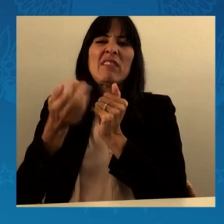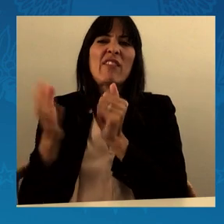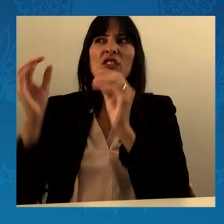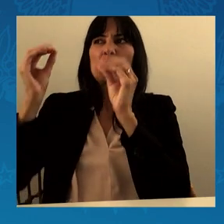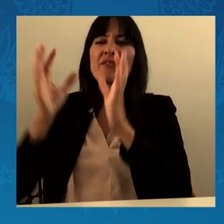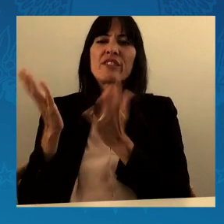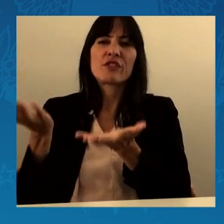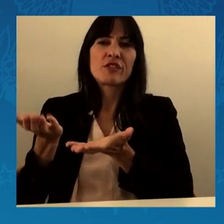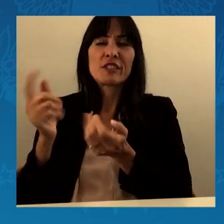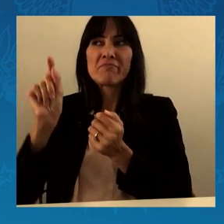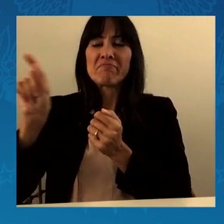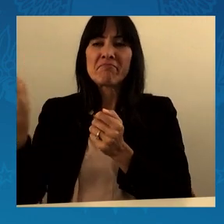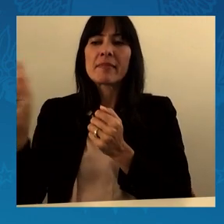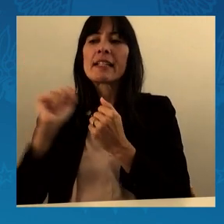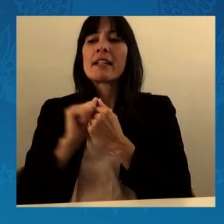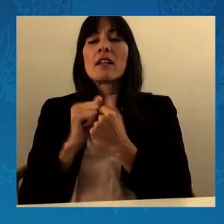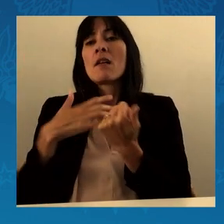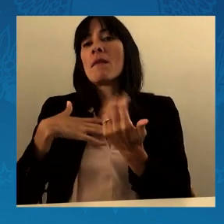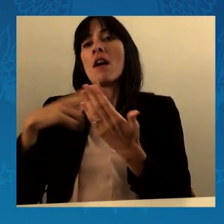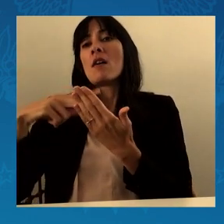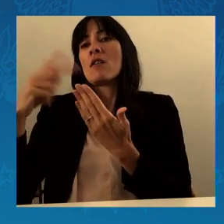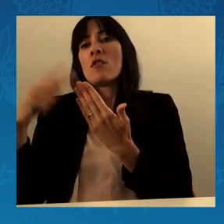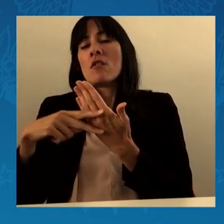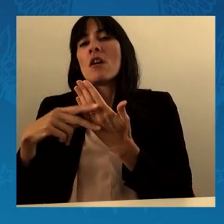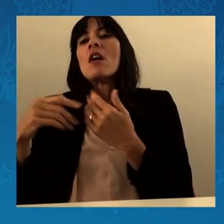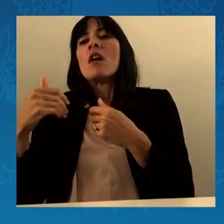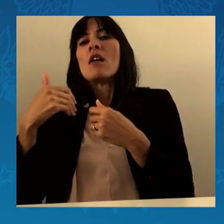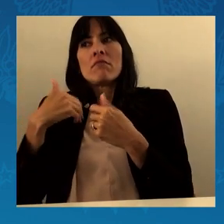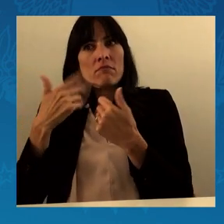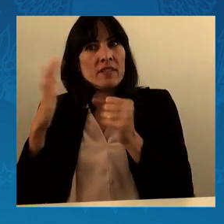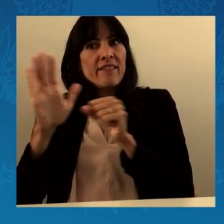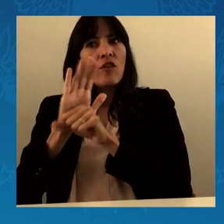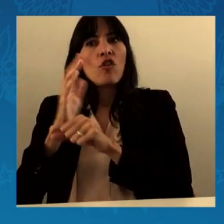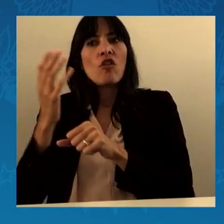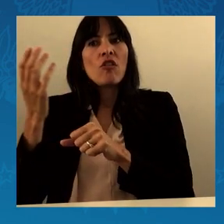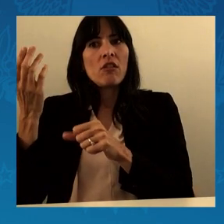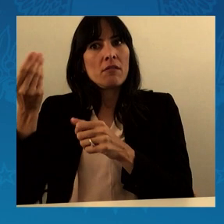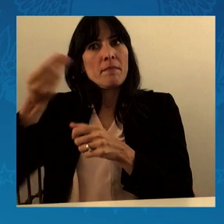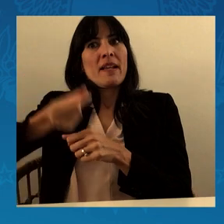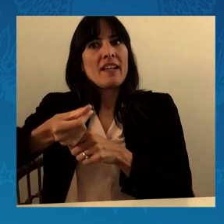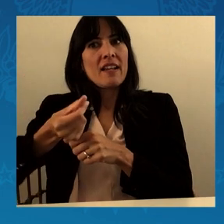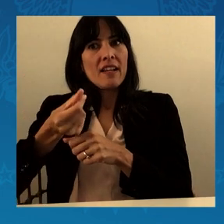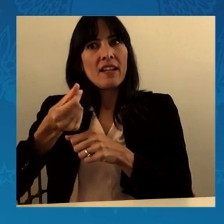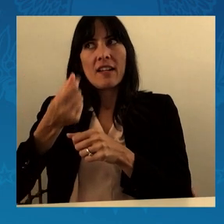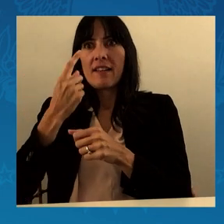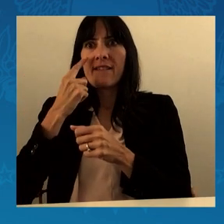that we get a full scholarship to Hampton as well as we have two guaranteed internships